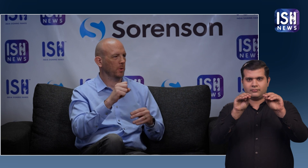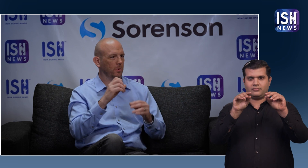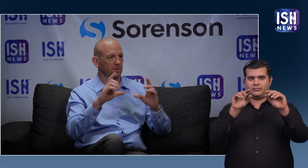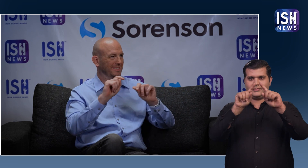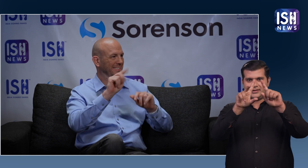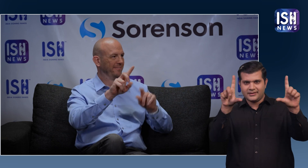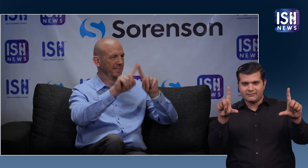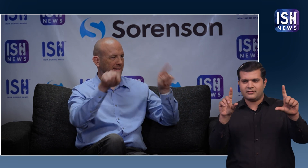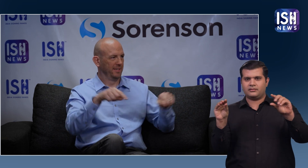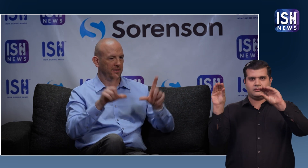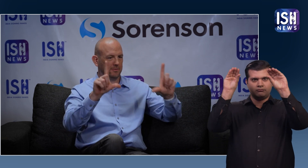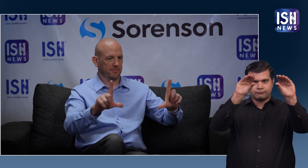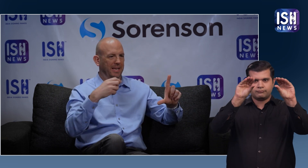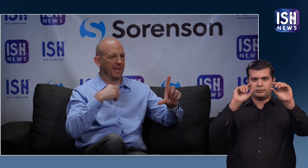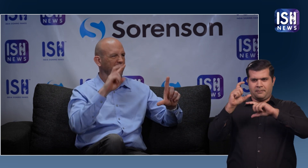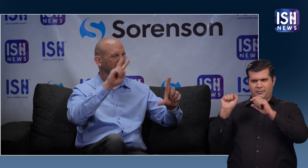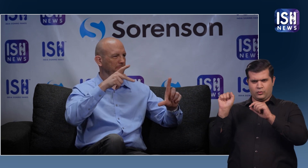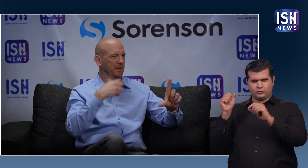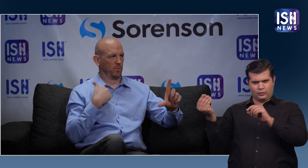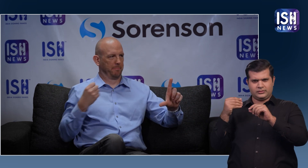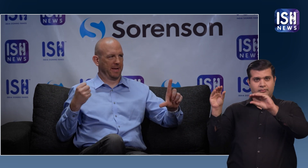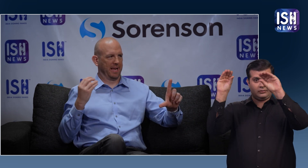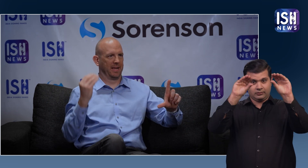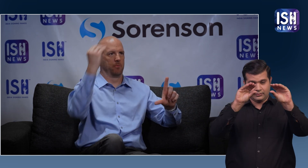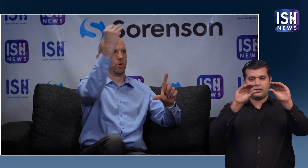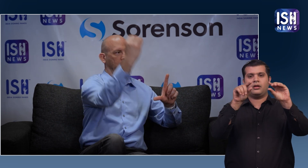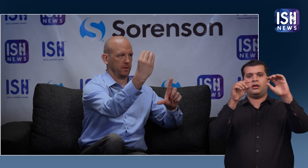We put VideoPhone device on the top of the customer's TV.